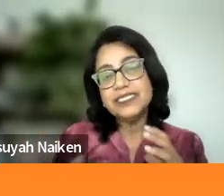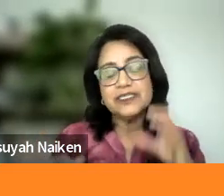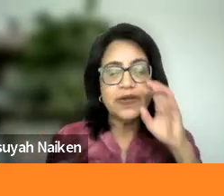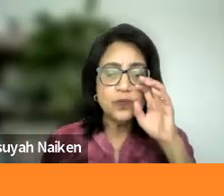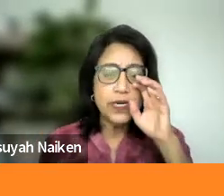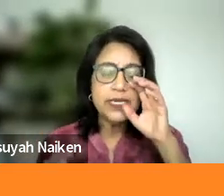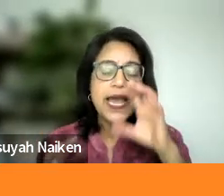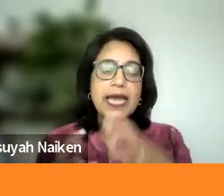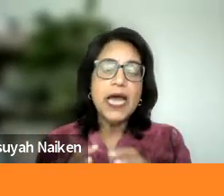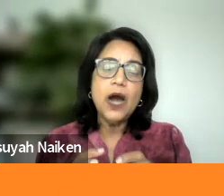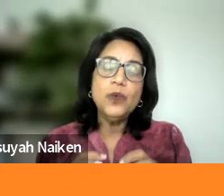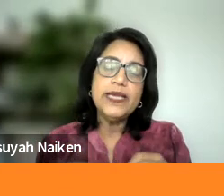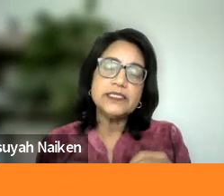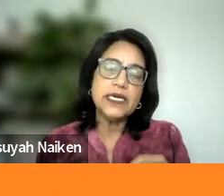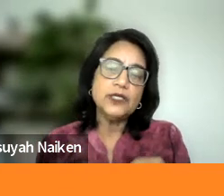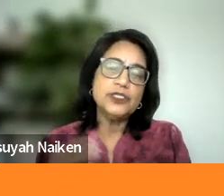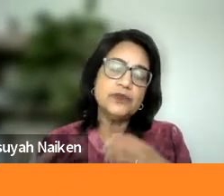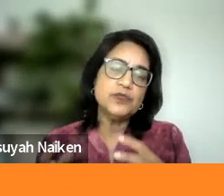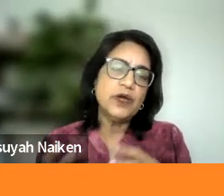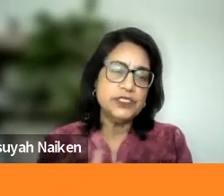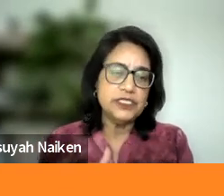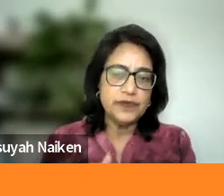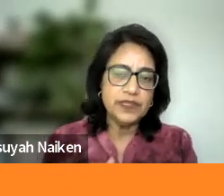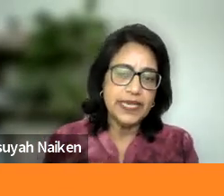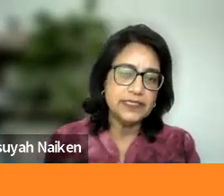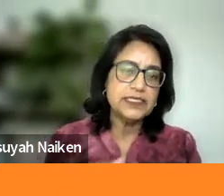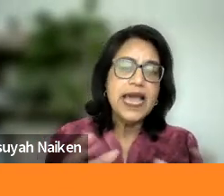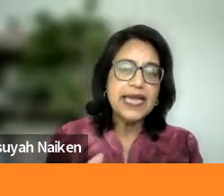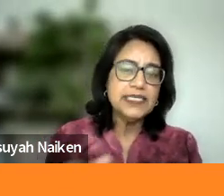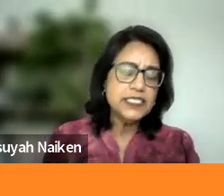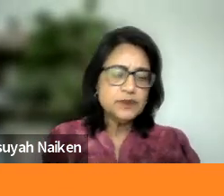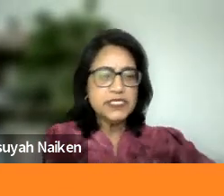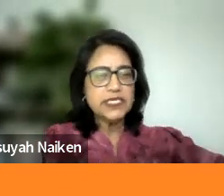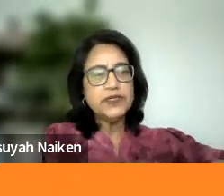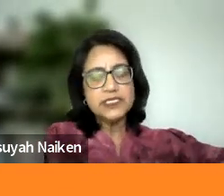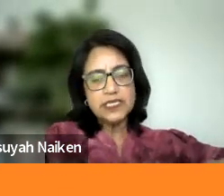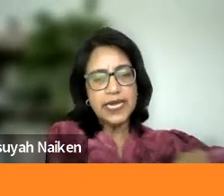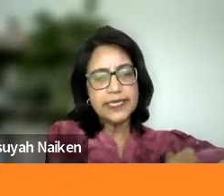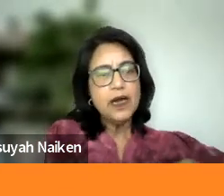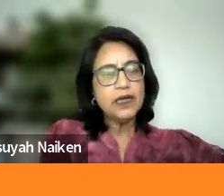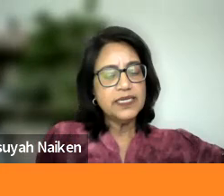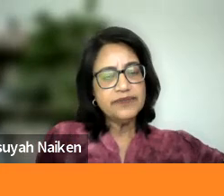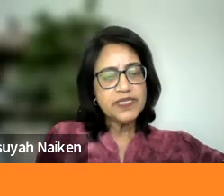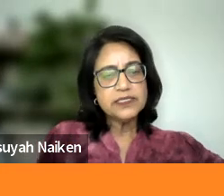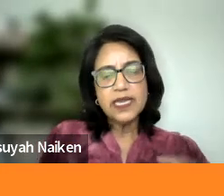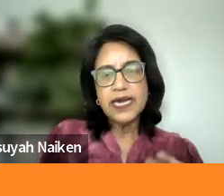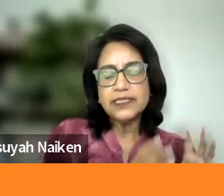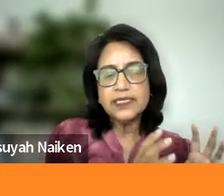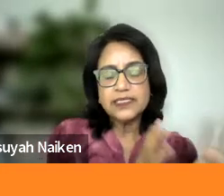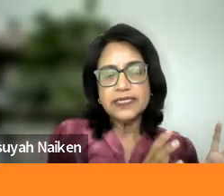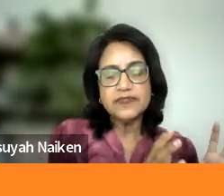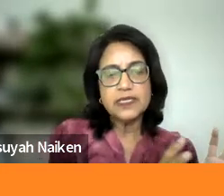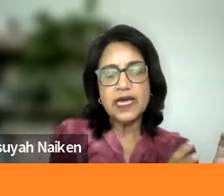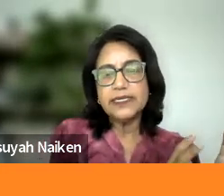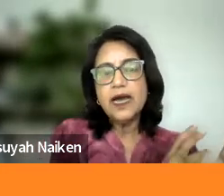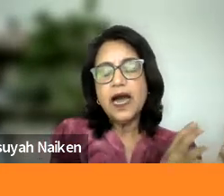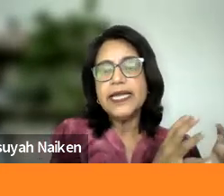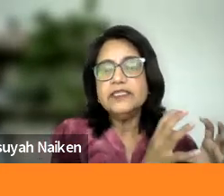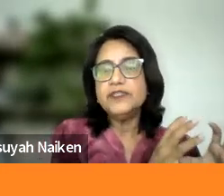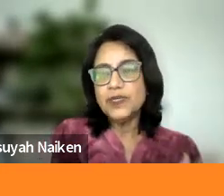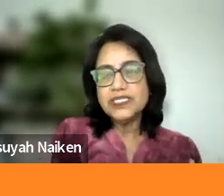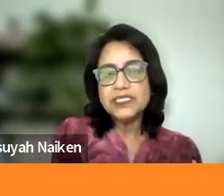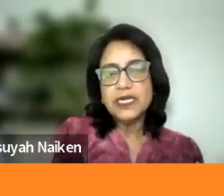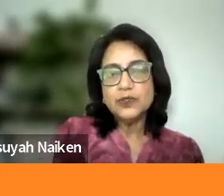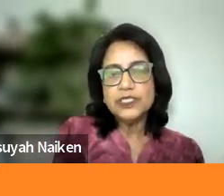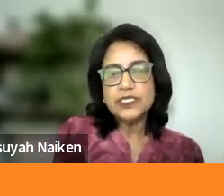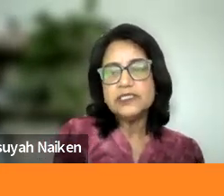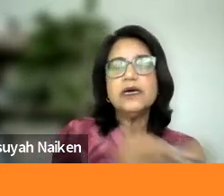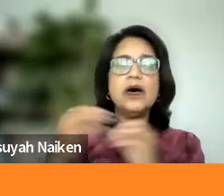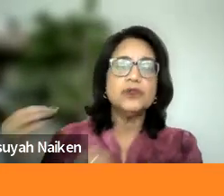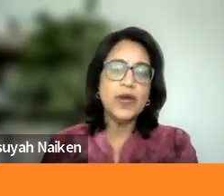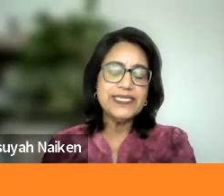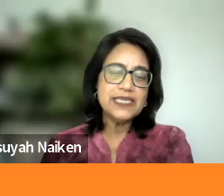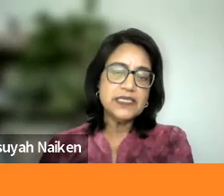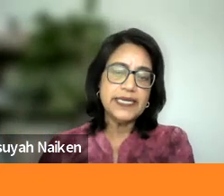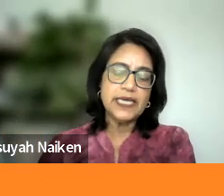The name of the book is The Culture Map.